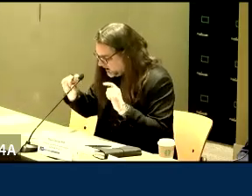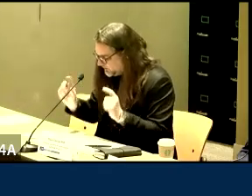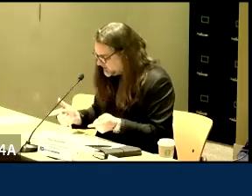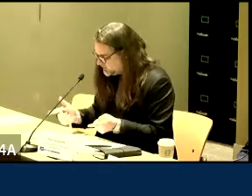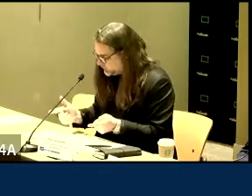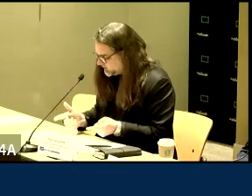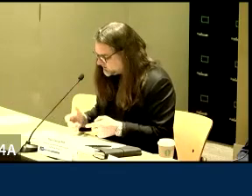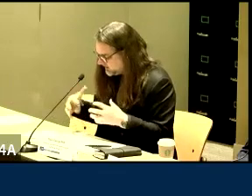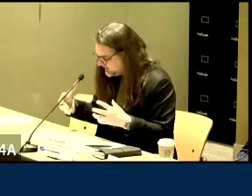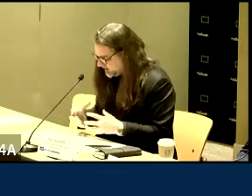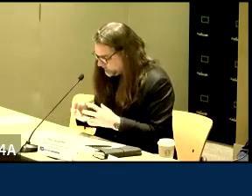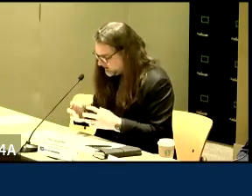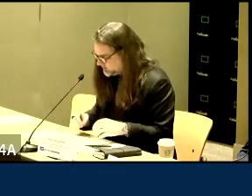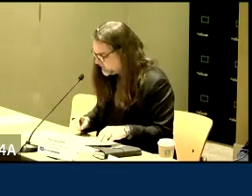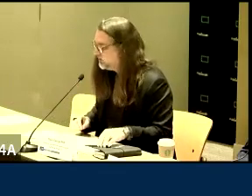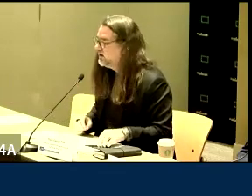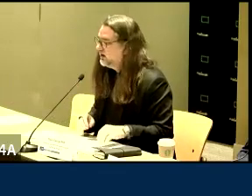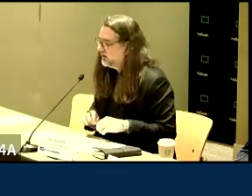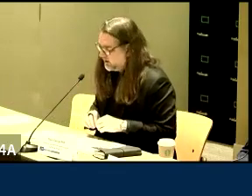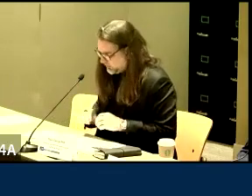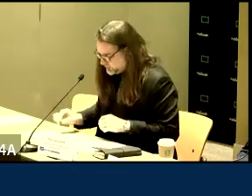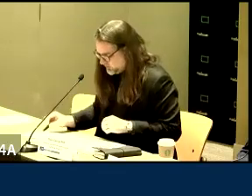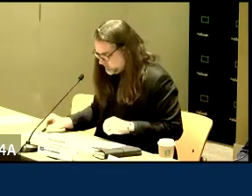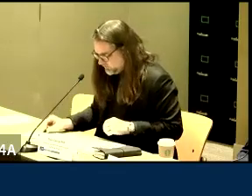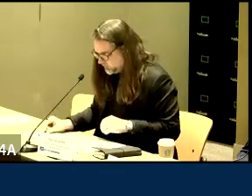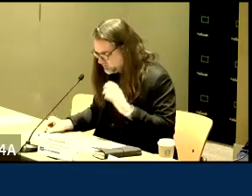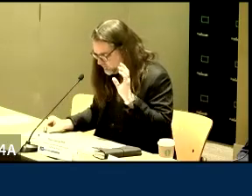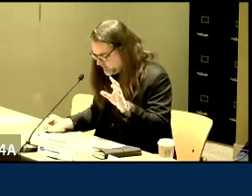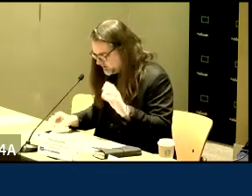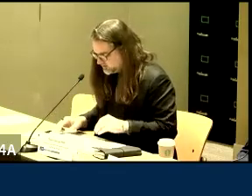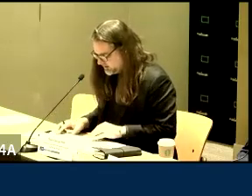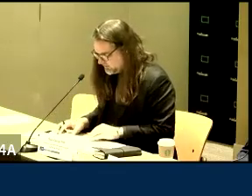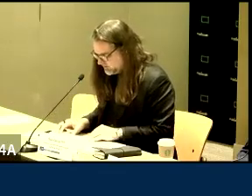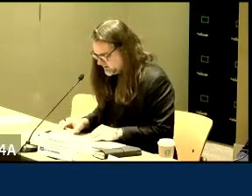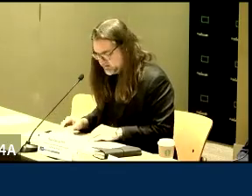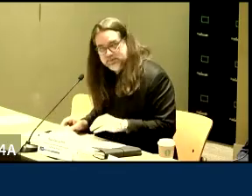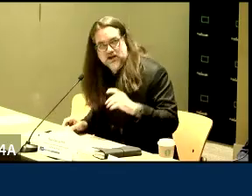on the potential risks and galvanize a better approach going forward. So we're very excited about that.